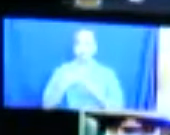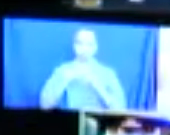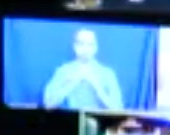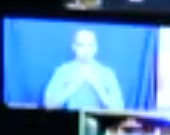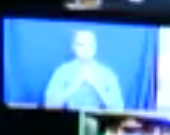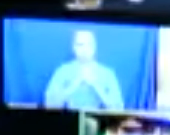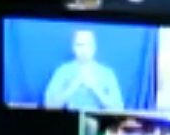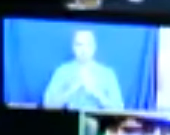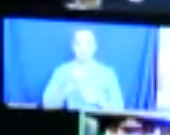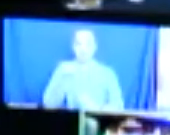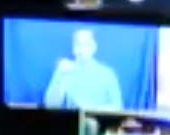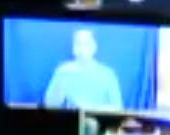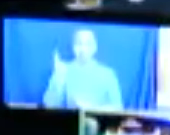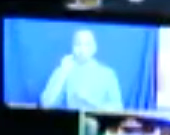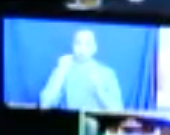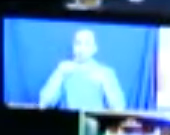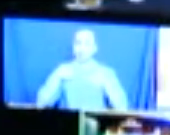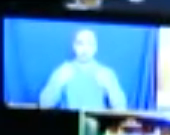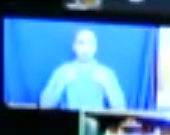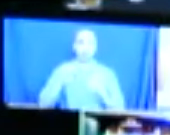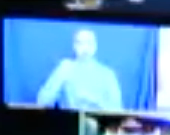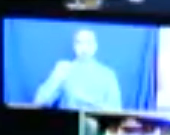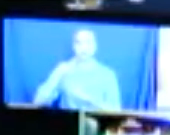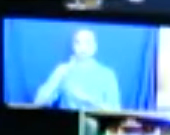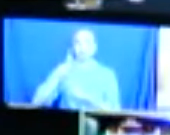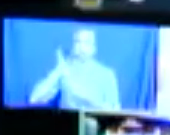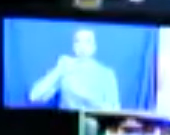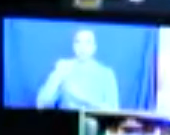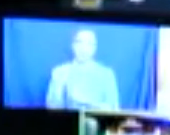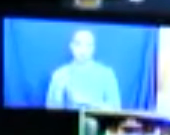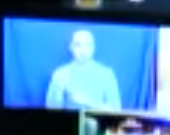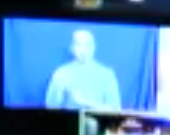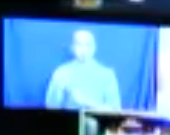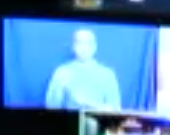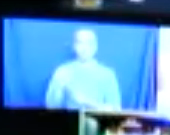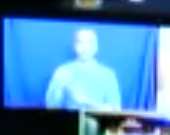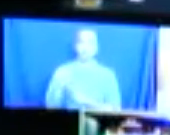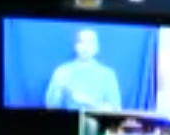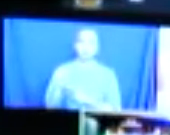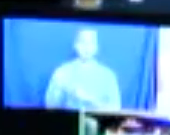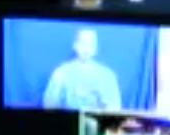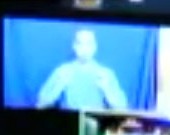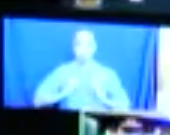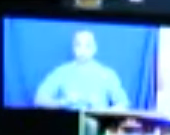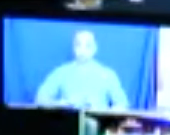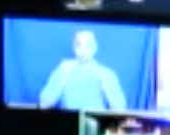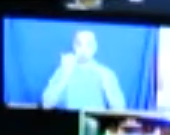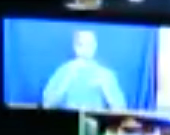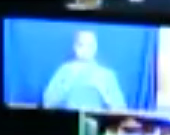JUST TO BE CLEAR, ANYBODY CAN TRY ESKRIMA. IT DOESN'T HAVE PHYSICAL LIMITATIONS AS FAR AS BEING A